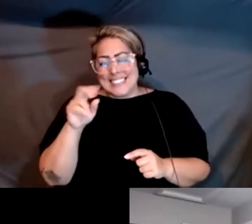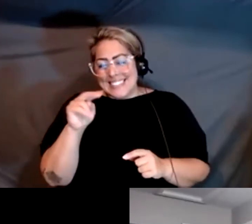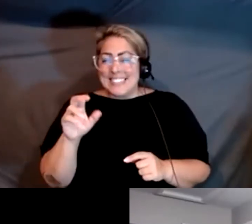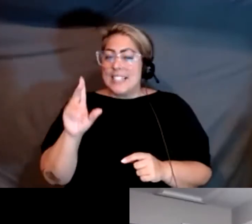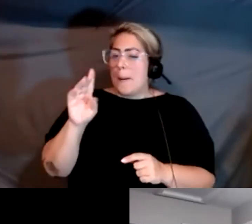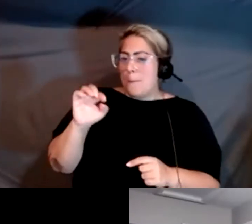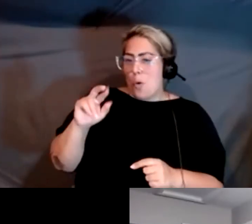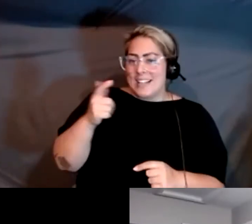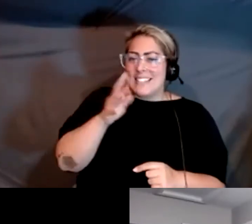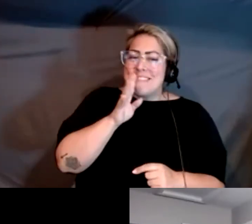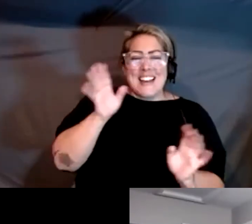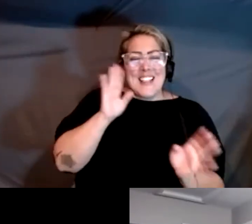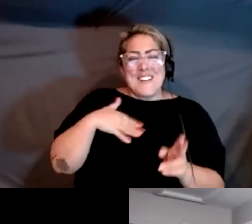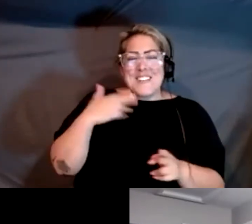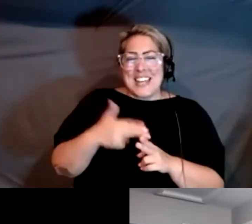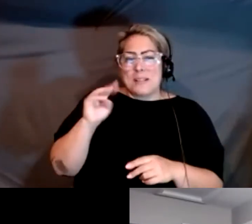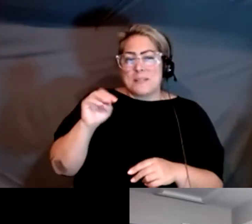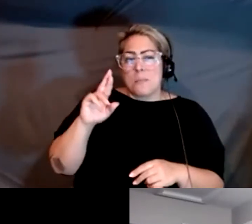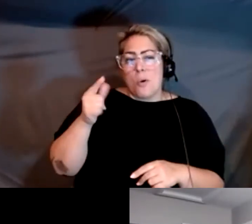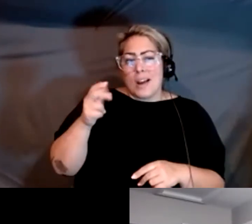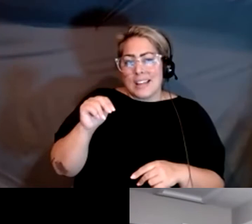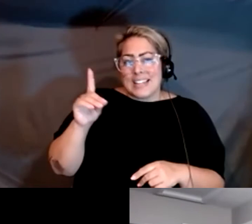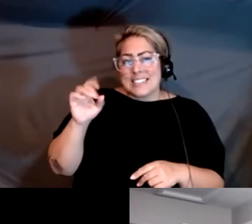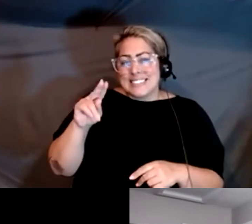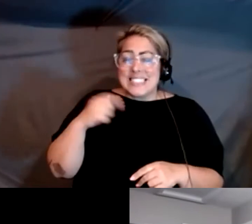she/her pronouns. I am a non-disabled multiracial person.